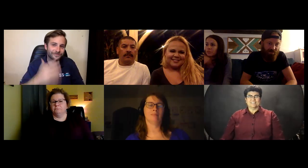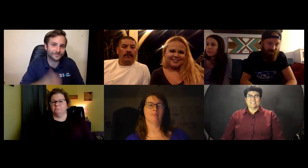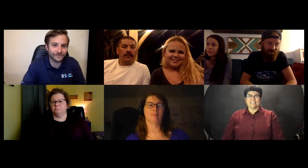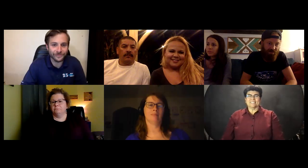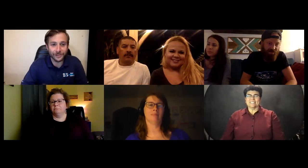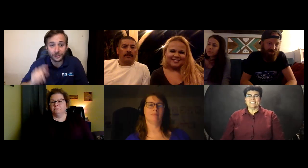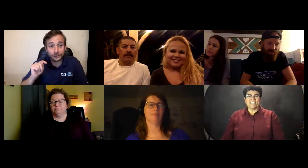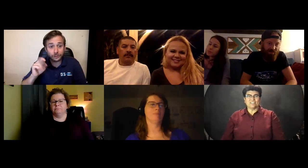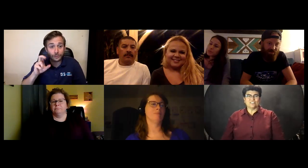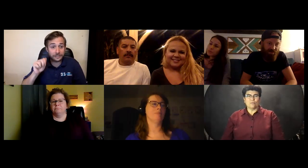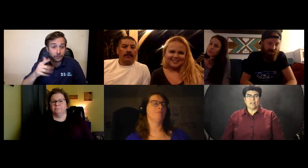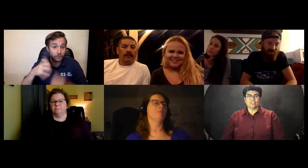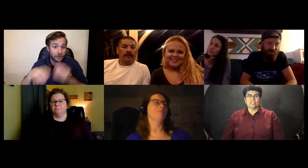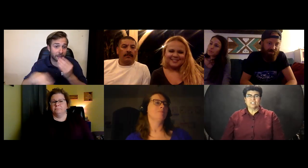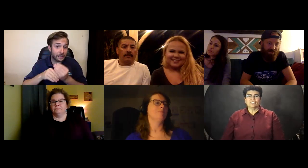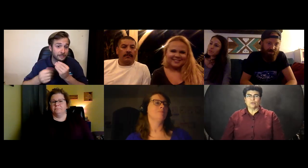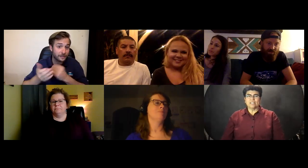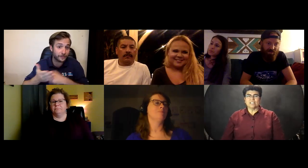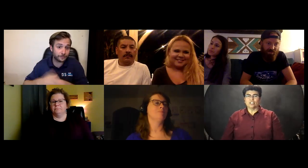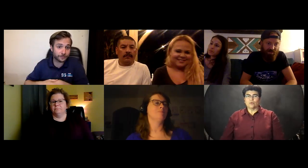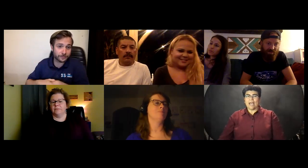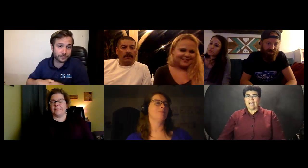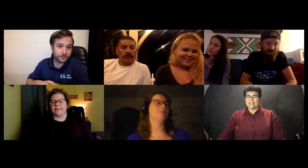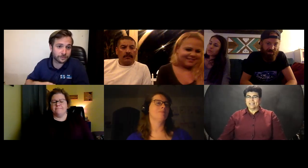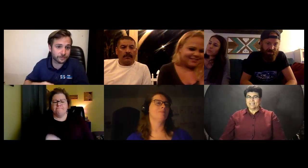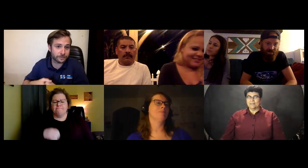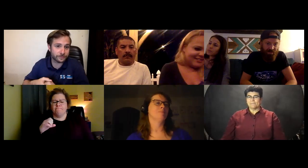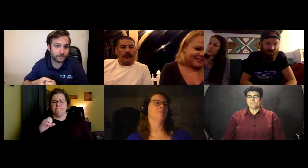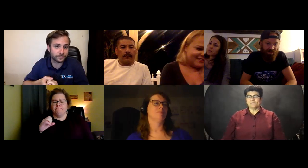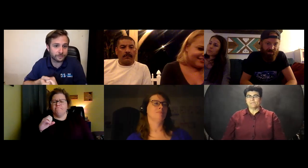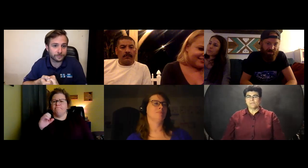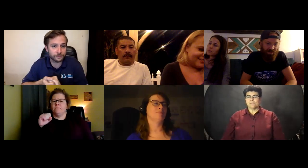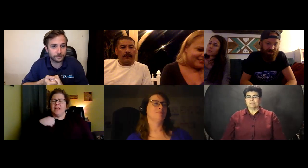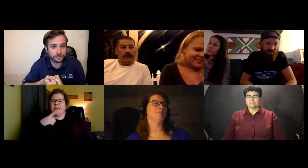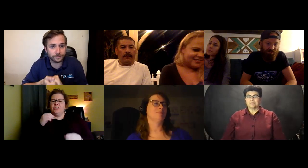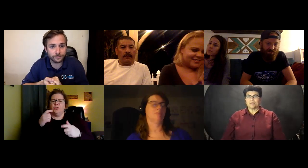nick says thank you so much theresa do